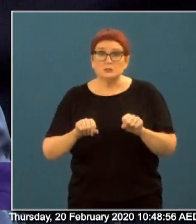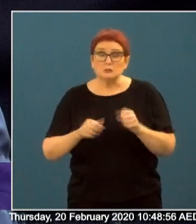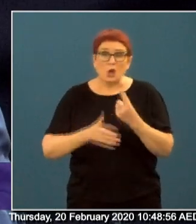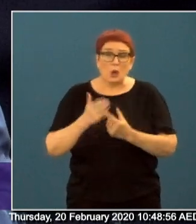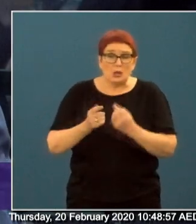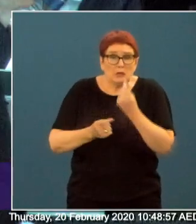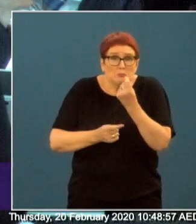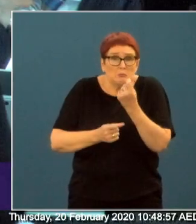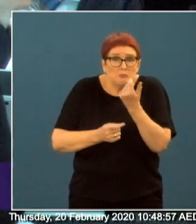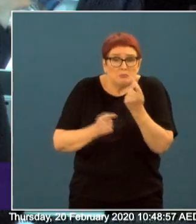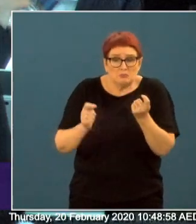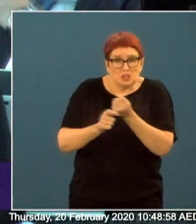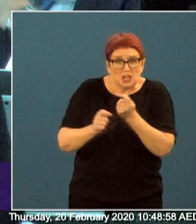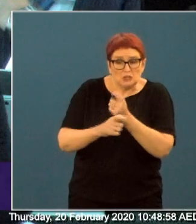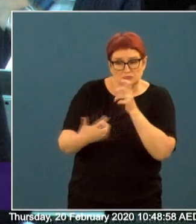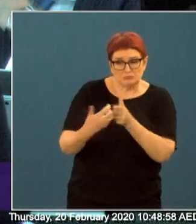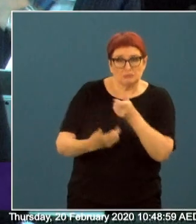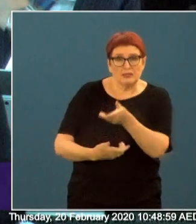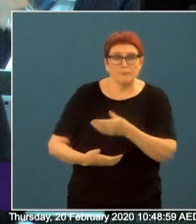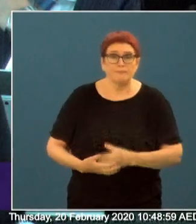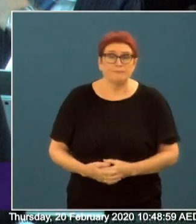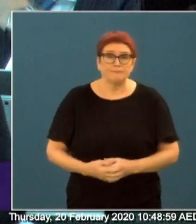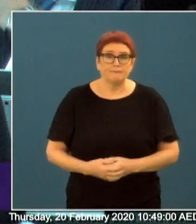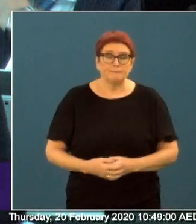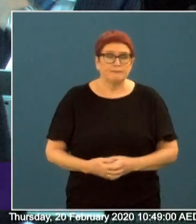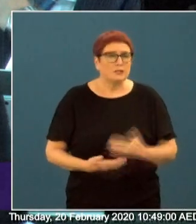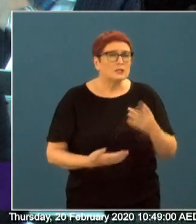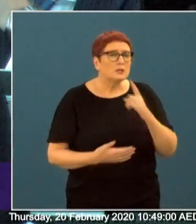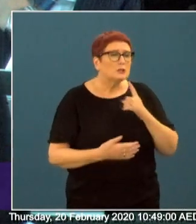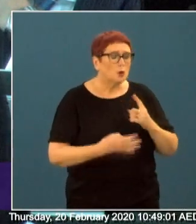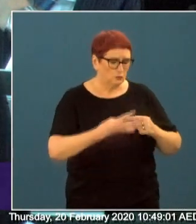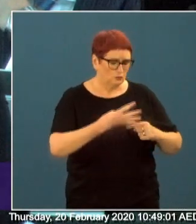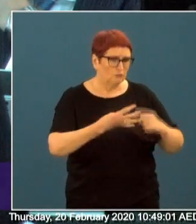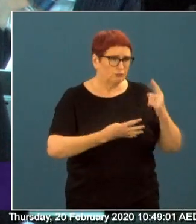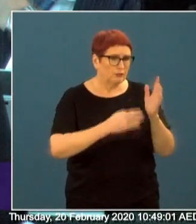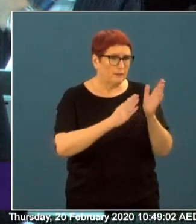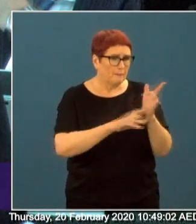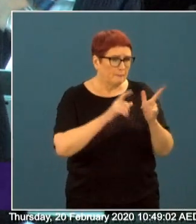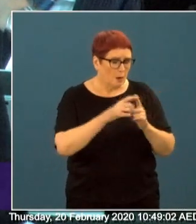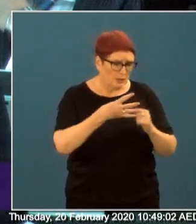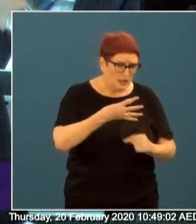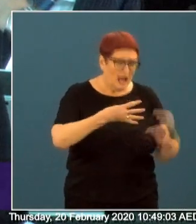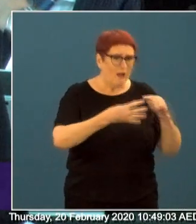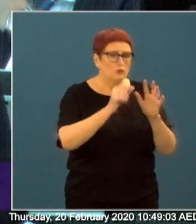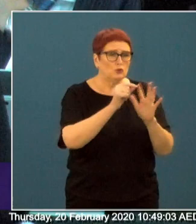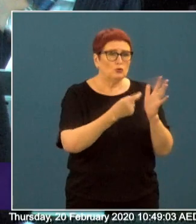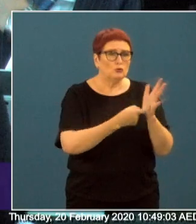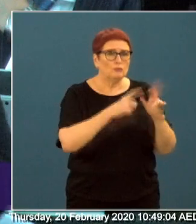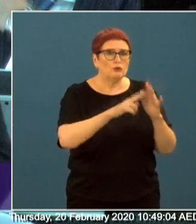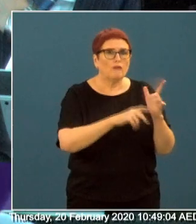So if we were to look at a scale of mild through to profound, do we determine that based on what you've described